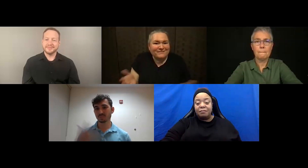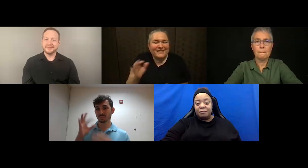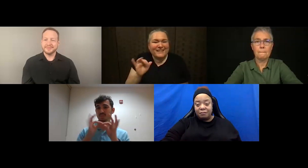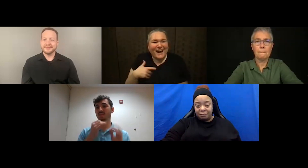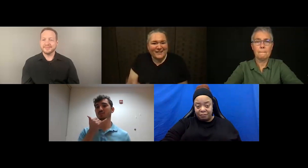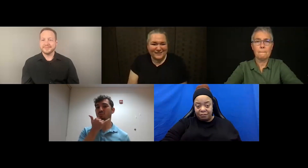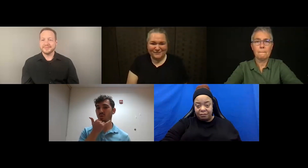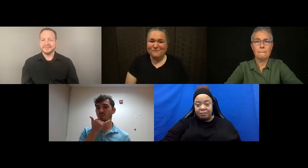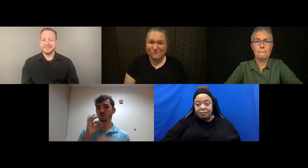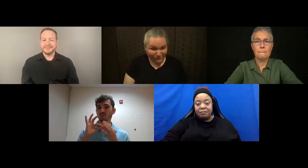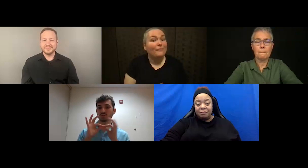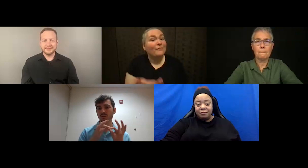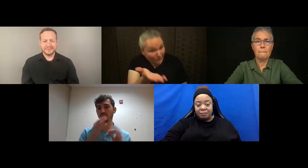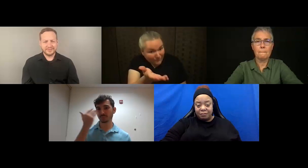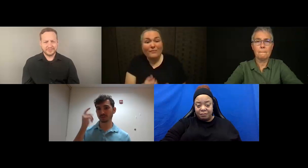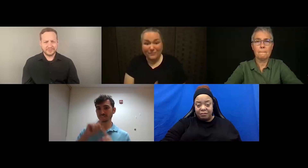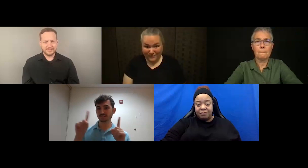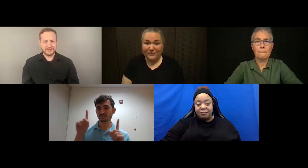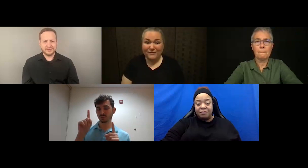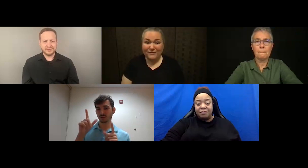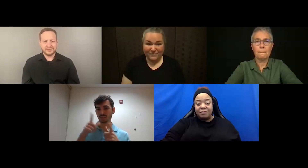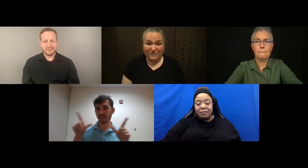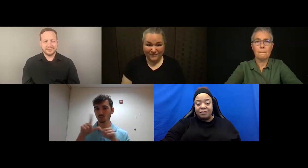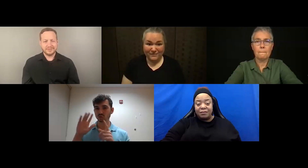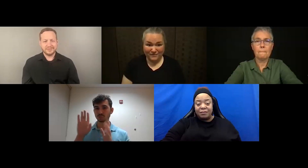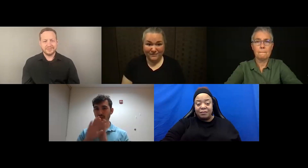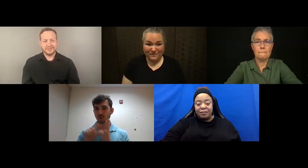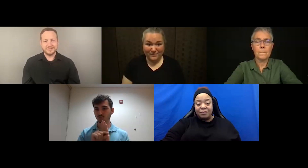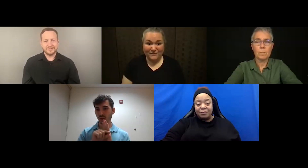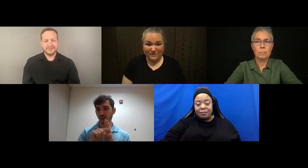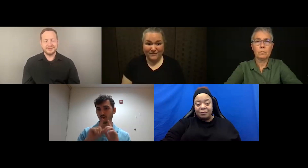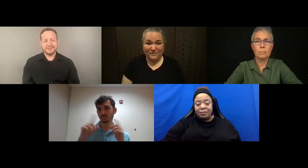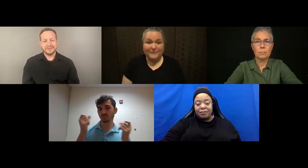they will understand and be able to convey it accurately. Yoel: Oh that's interesting. I wonder